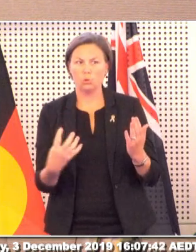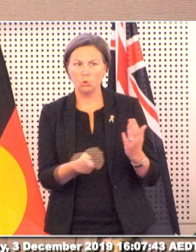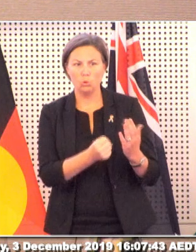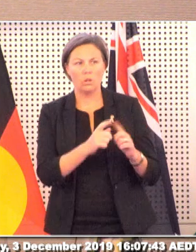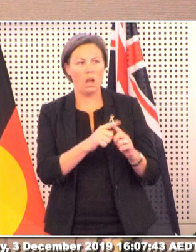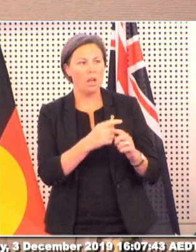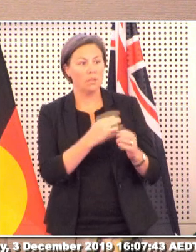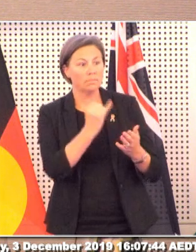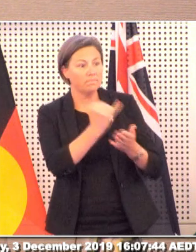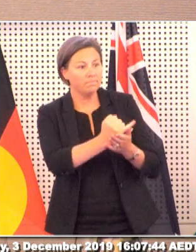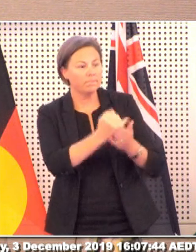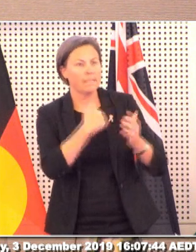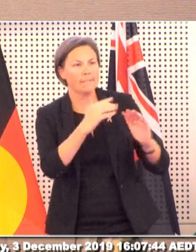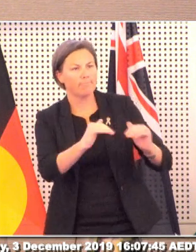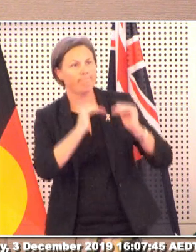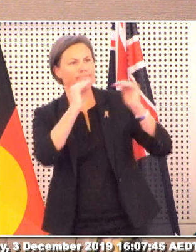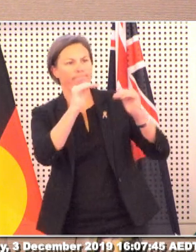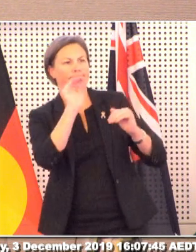I think 13 were investigated.